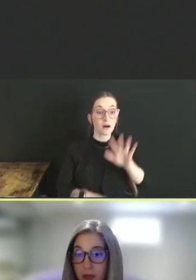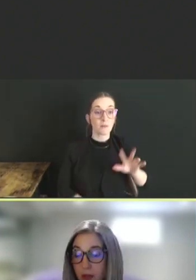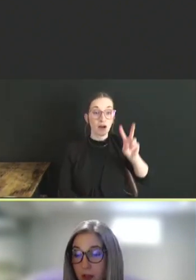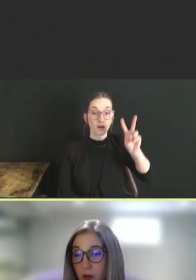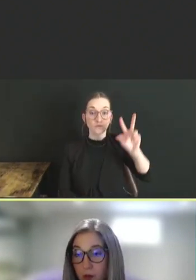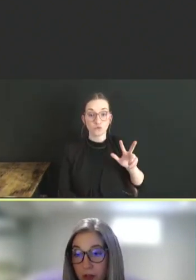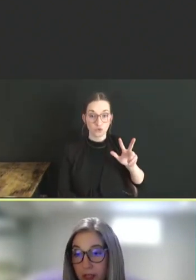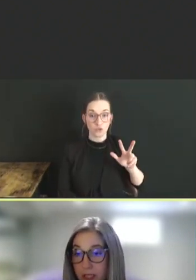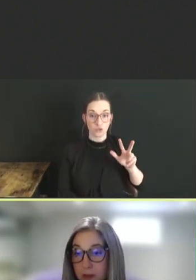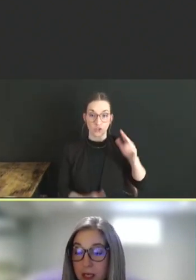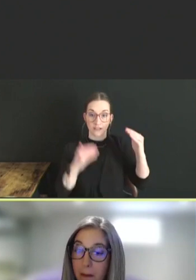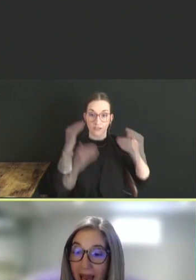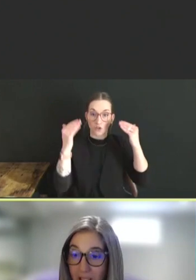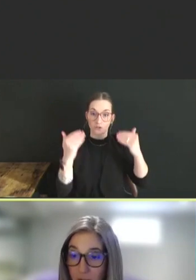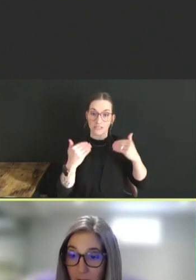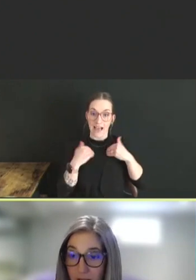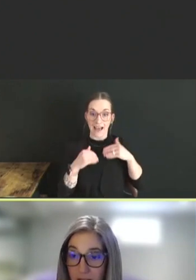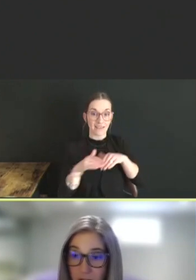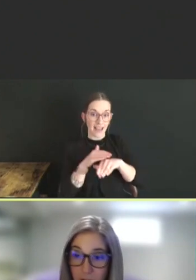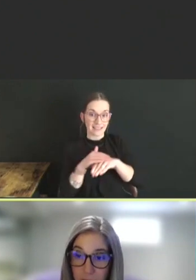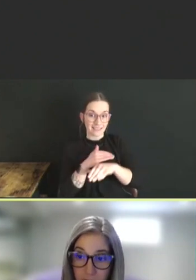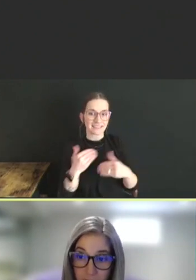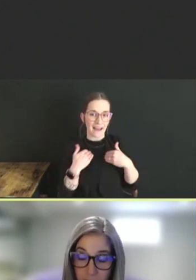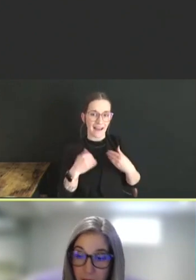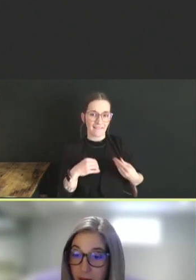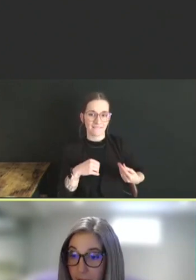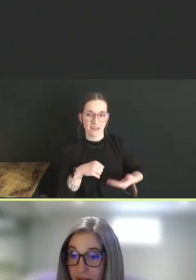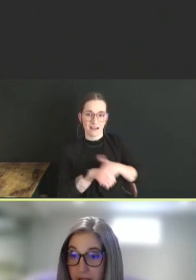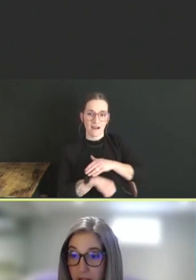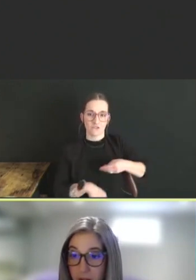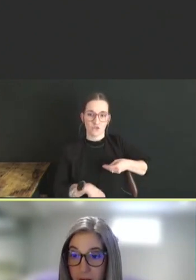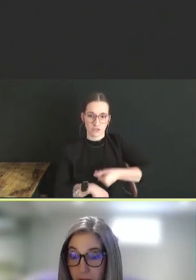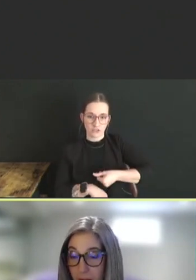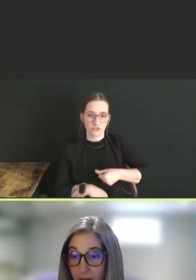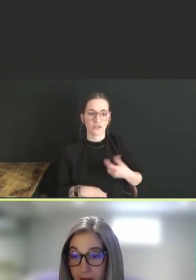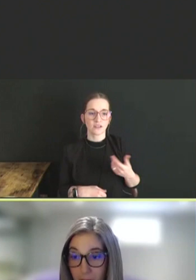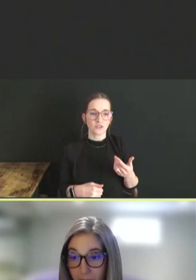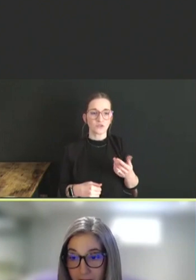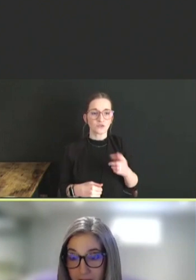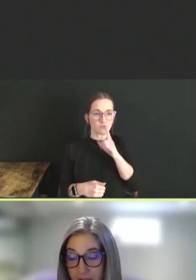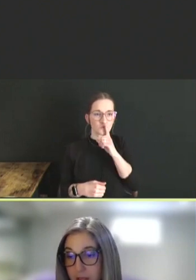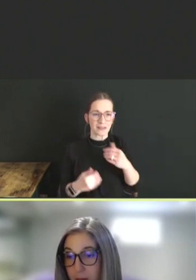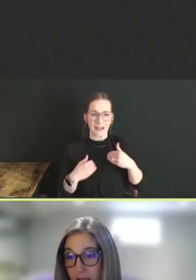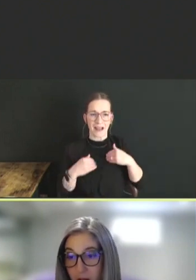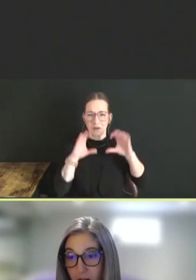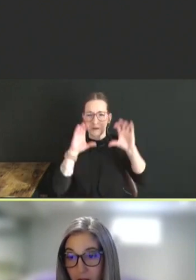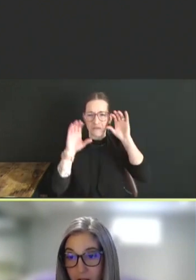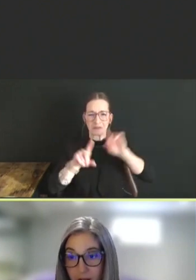And you know, there really has been a patchwork in terms of the marketplace in terms of public and private systems that are covering vaccinations.